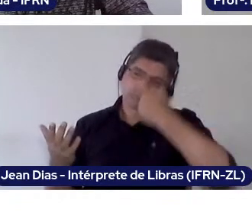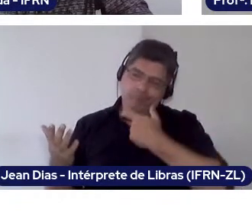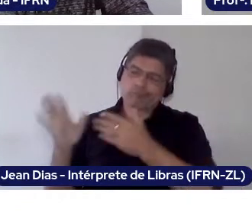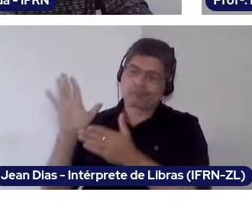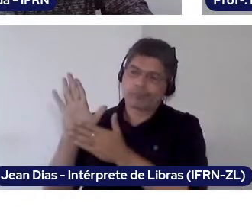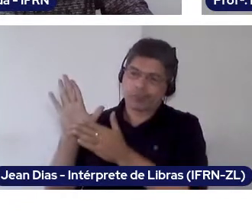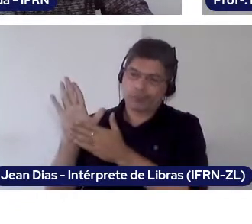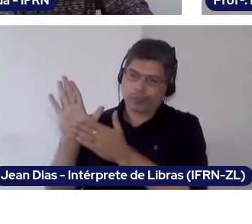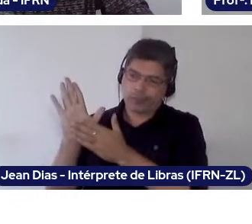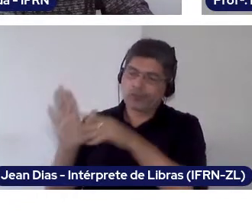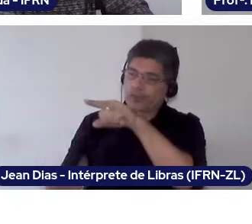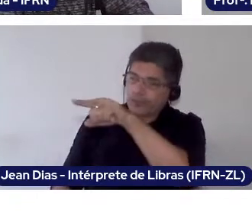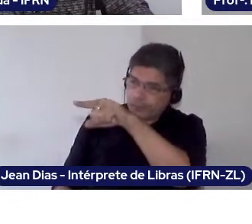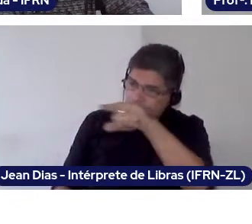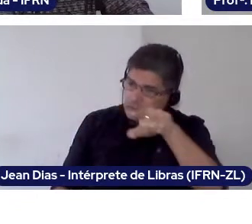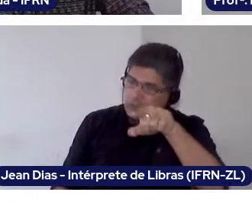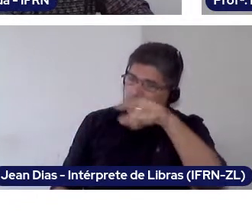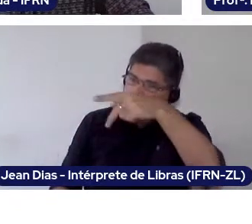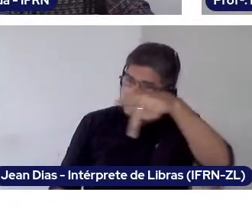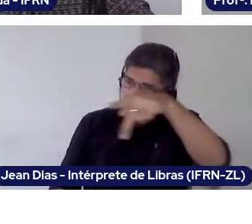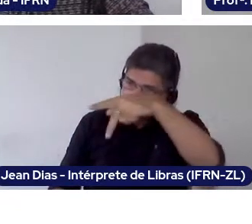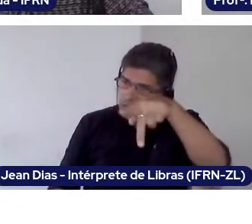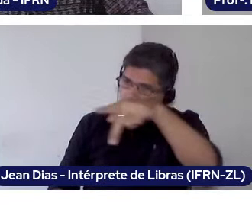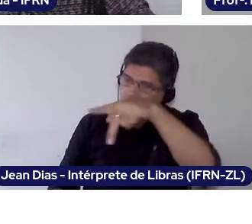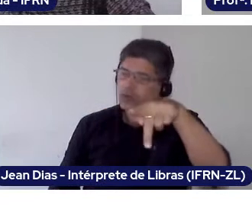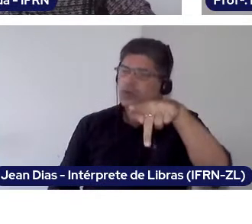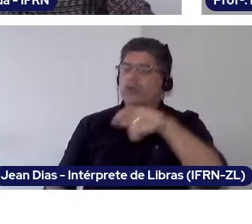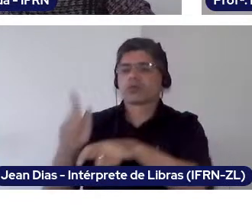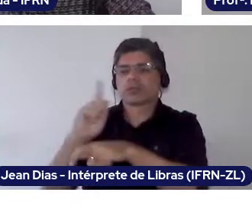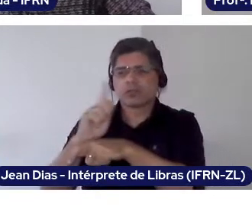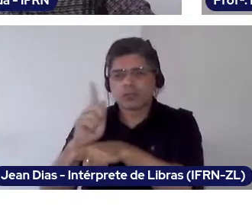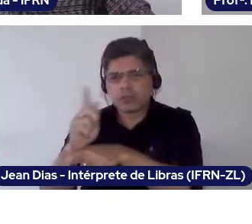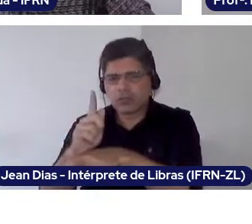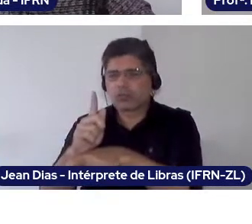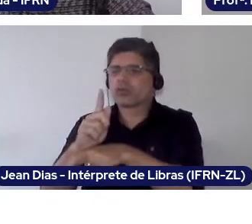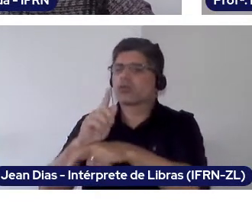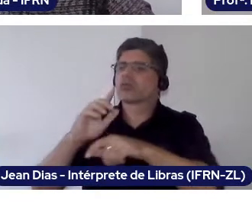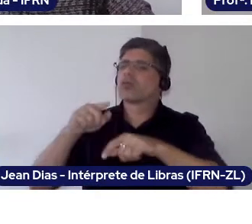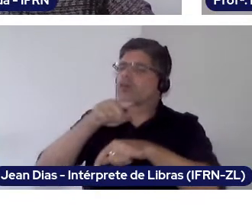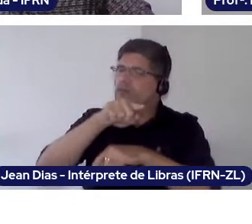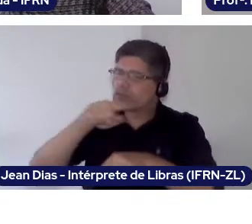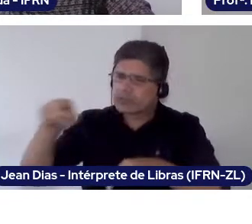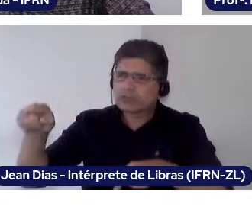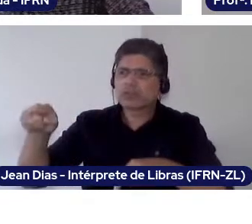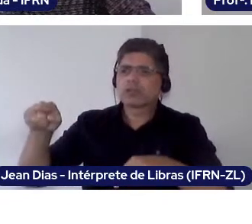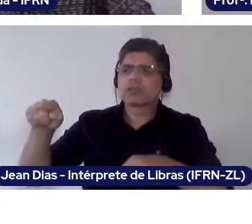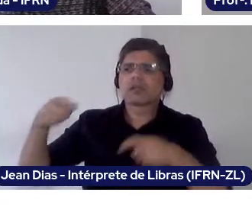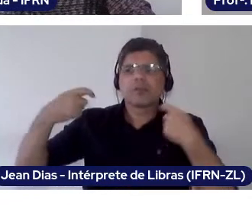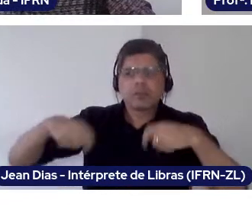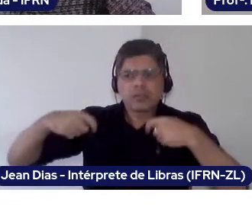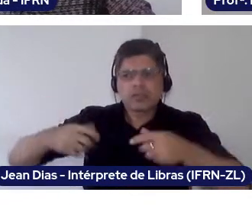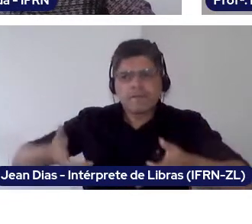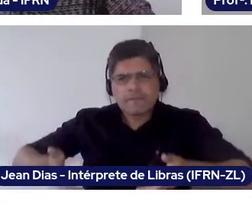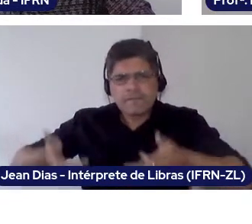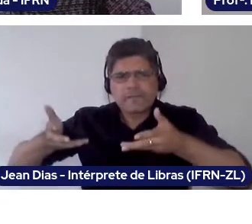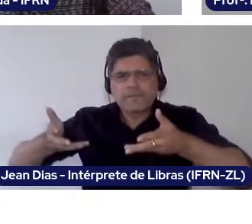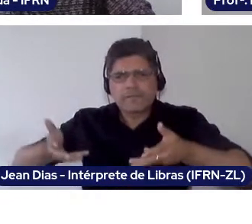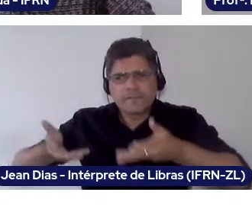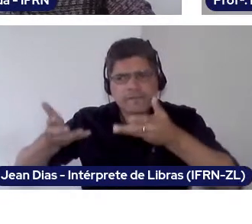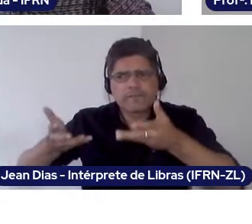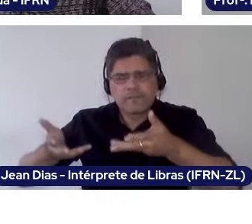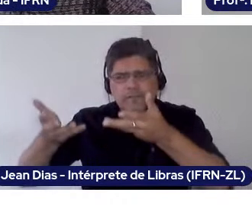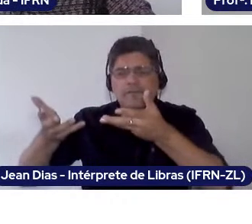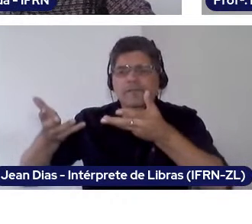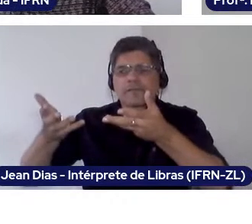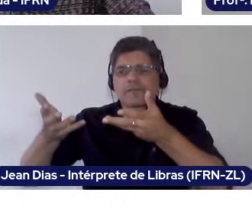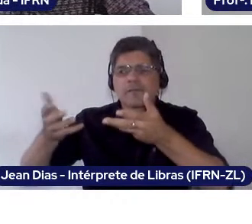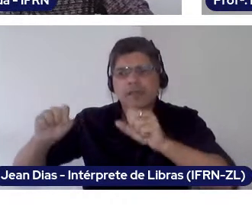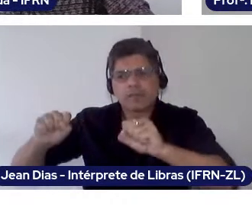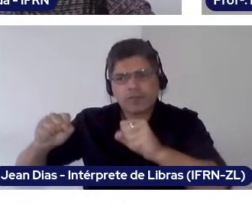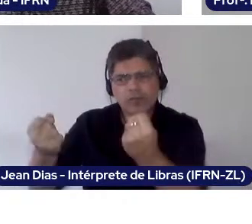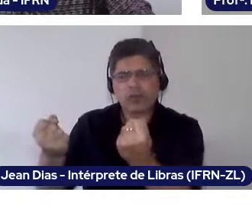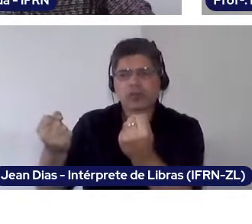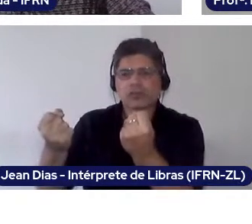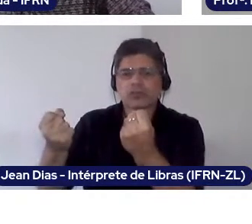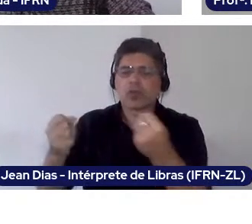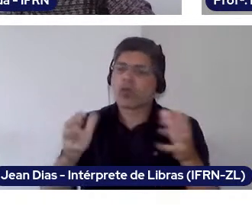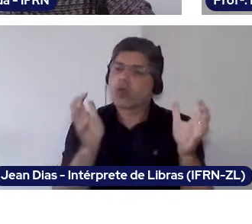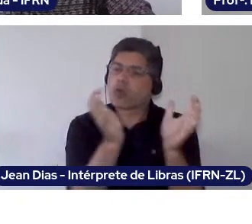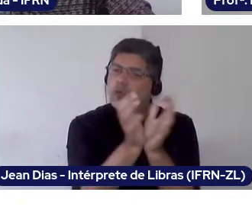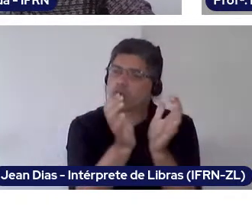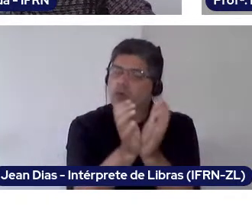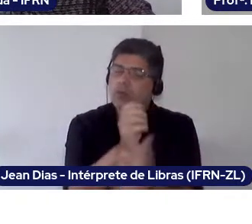is for us to put our might into making the students able to appropriate contents.